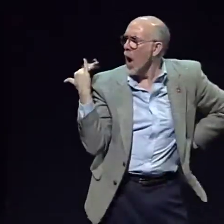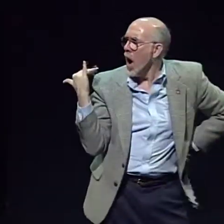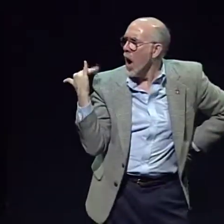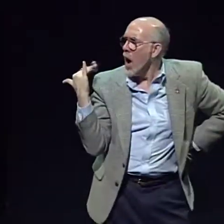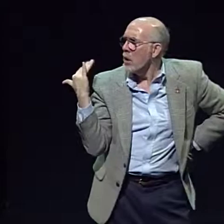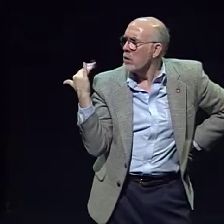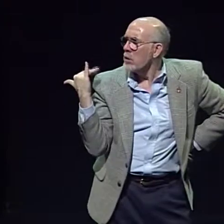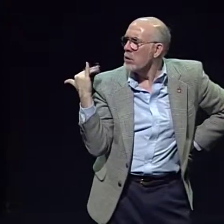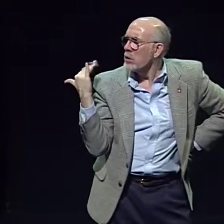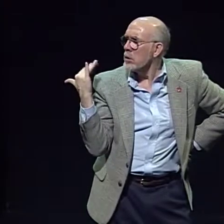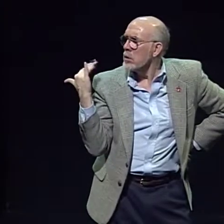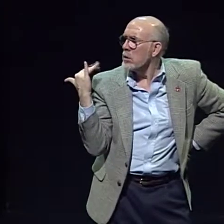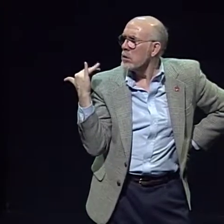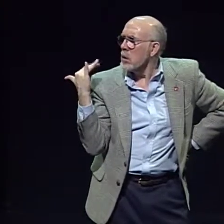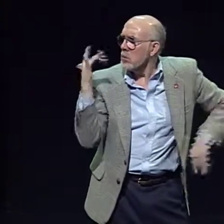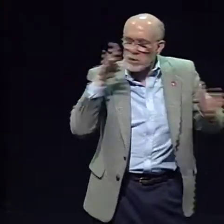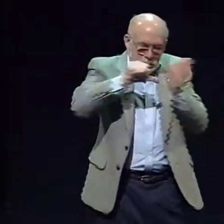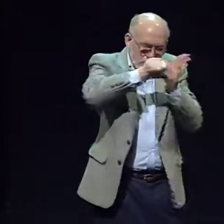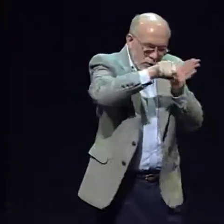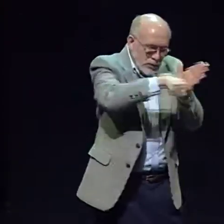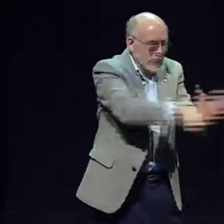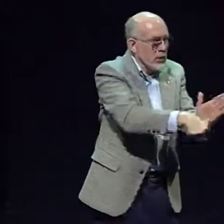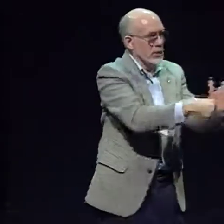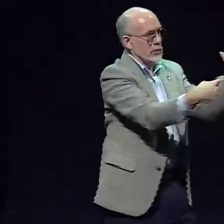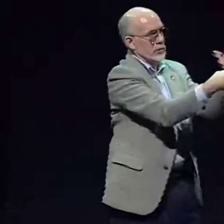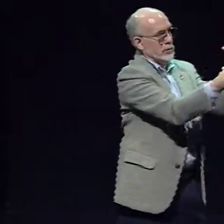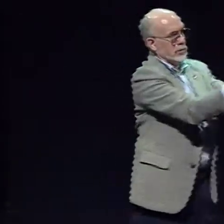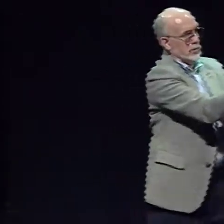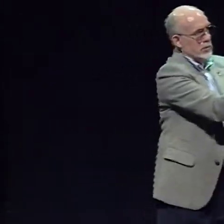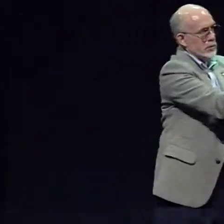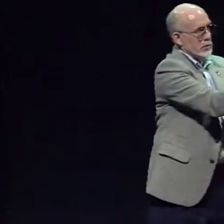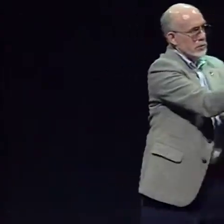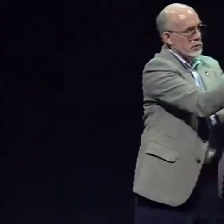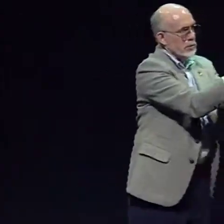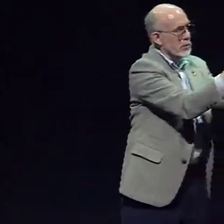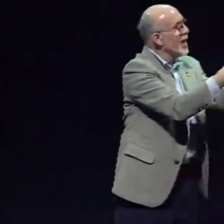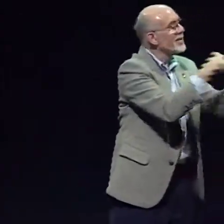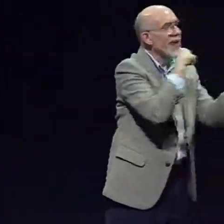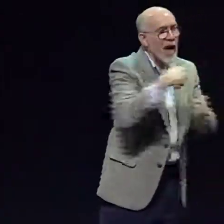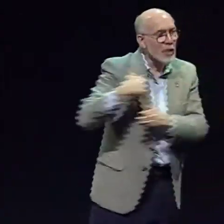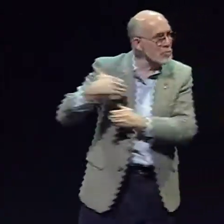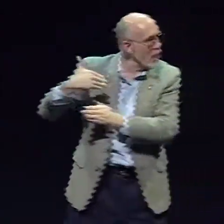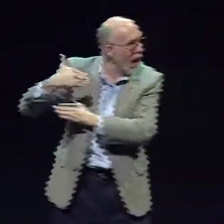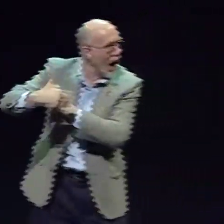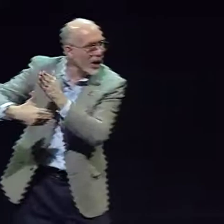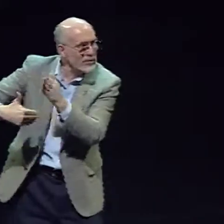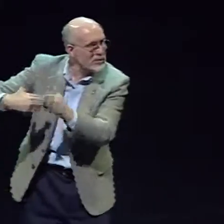WHY DO YOU HATE POEMS IN ENGLISH? DO YOU KNOW WHY? BECAUSE THEY EMPHASIZE THE RESULTS.